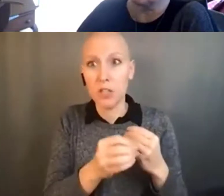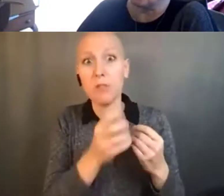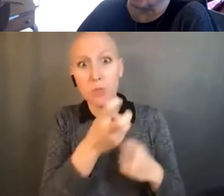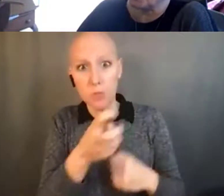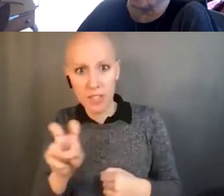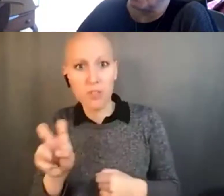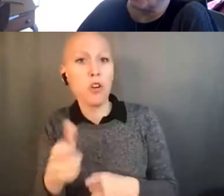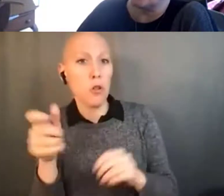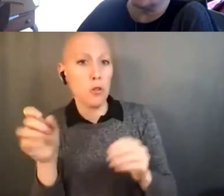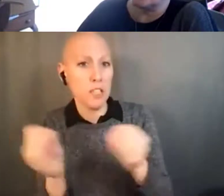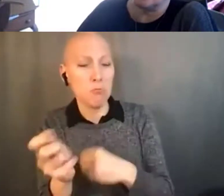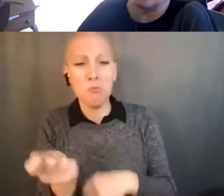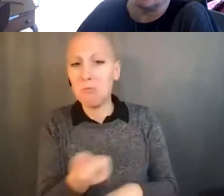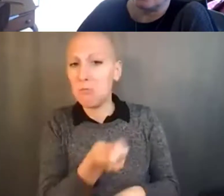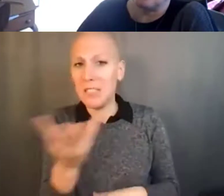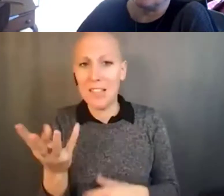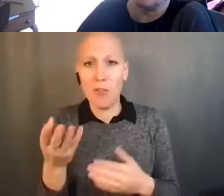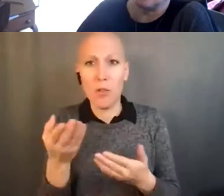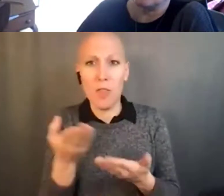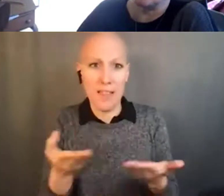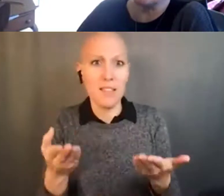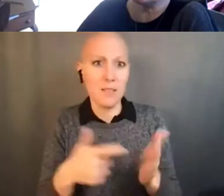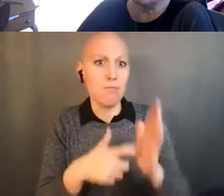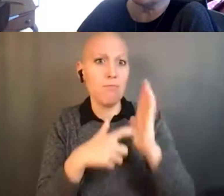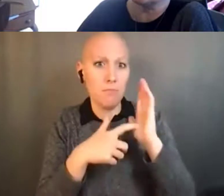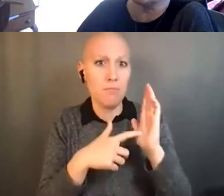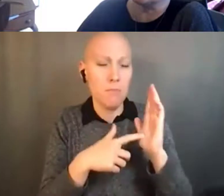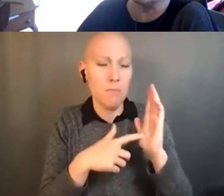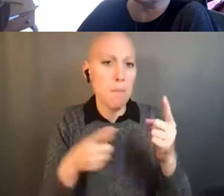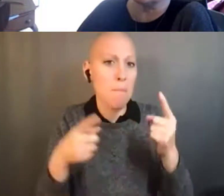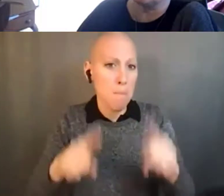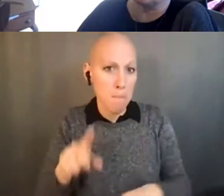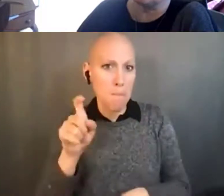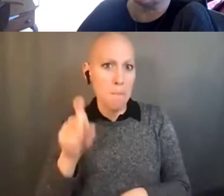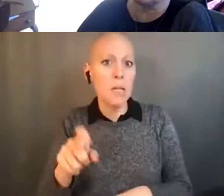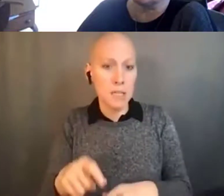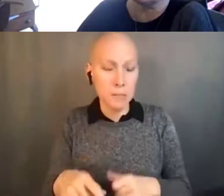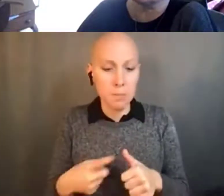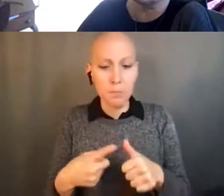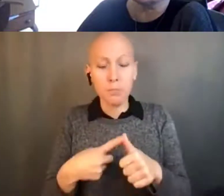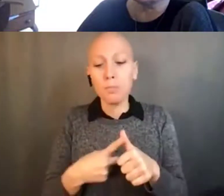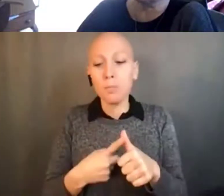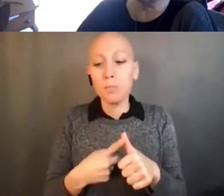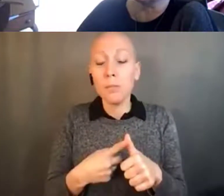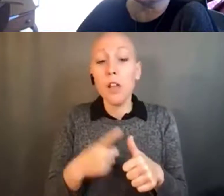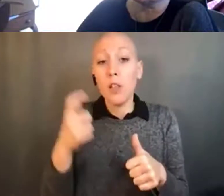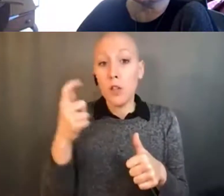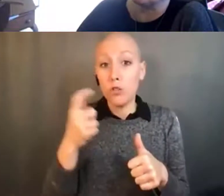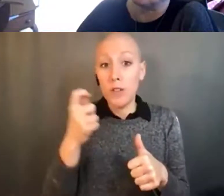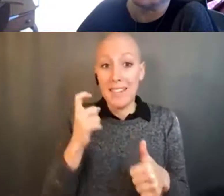First, the grant is made to your institution so the institution must relinquish the award